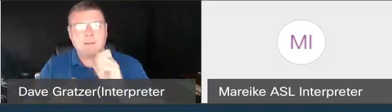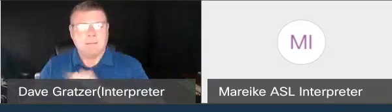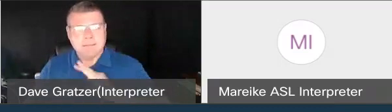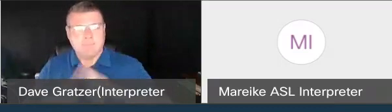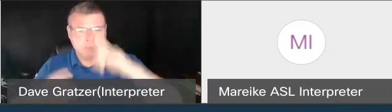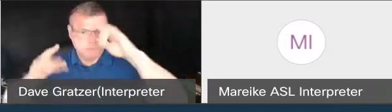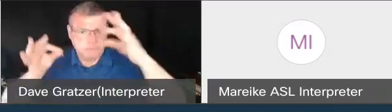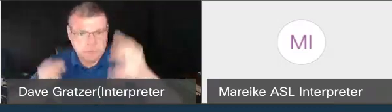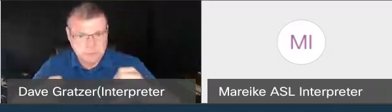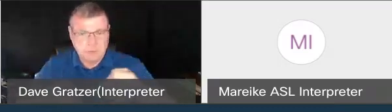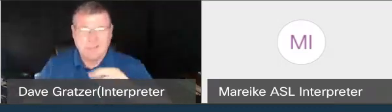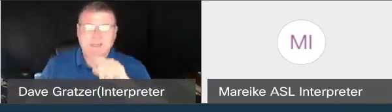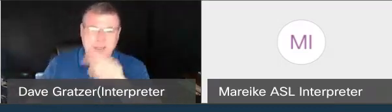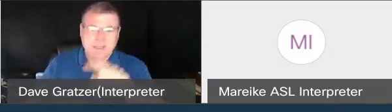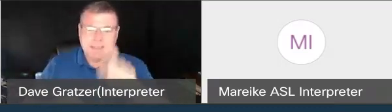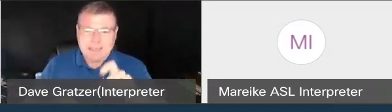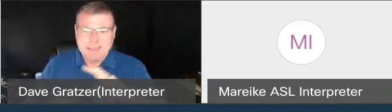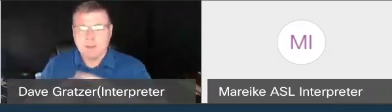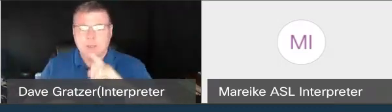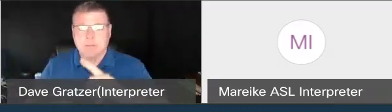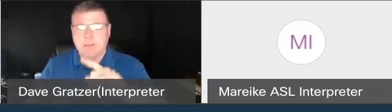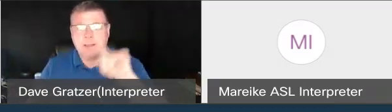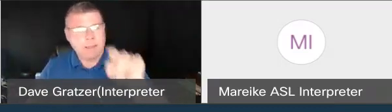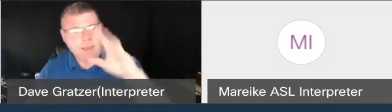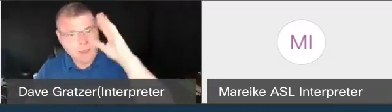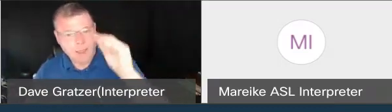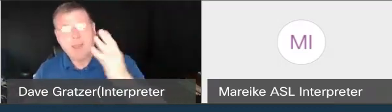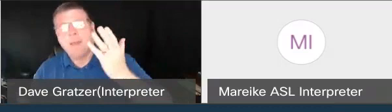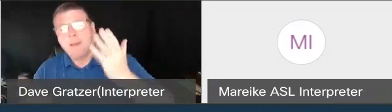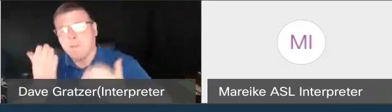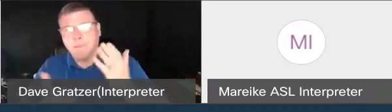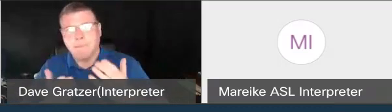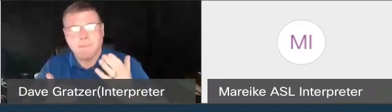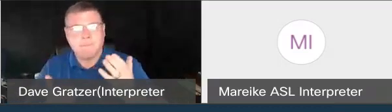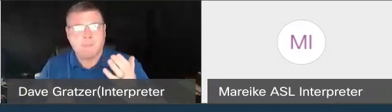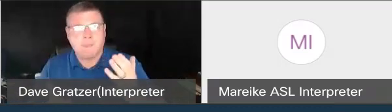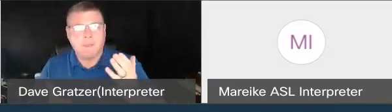that one needs to be addressed or this fella, it looks like he may have, uh, you know, uh,